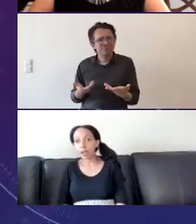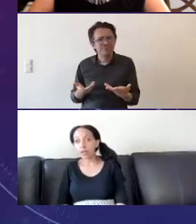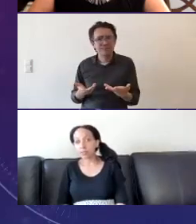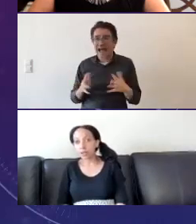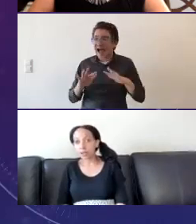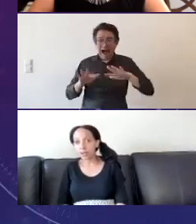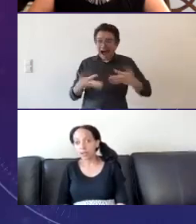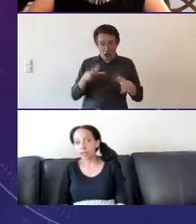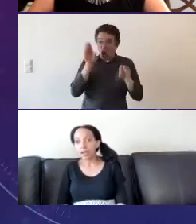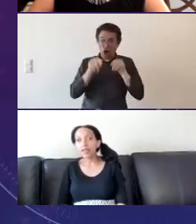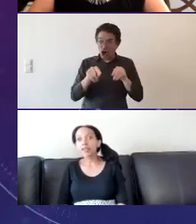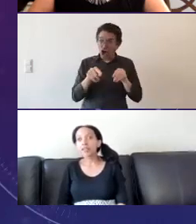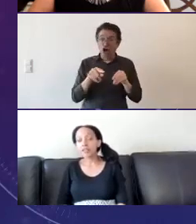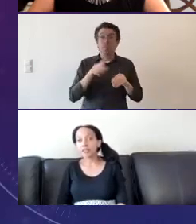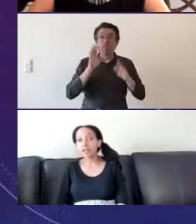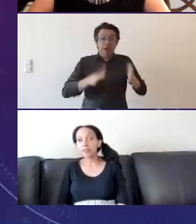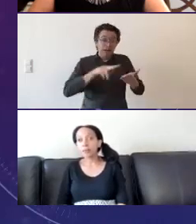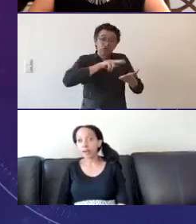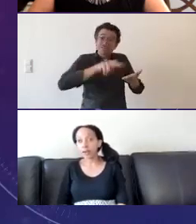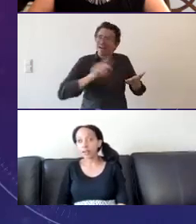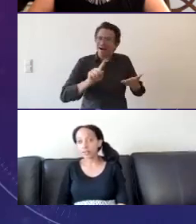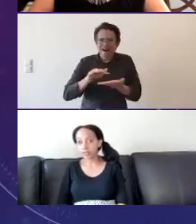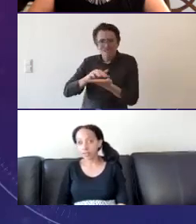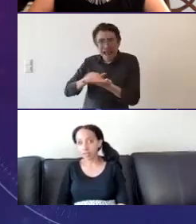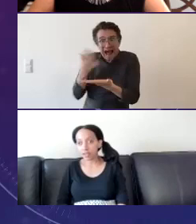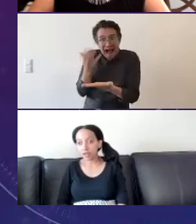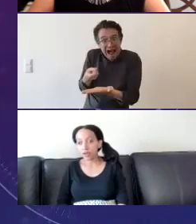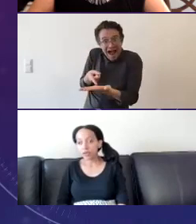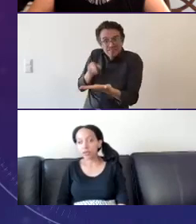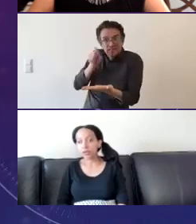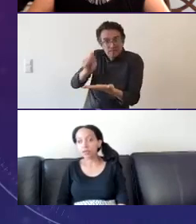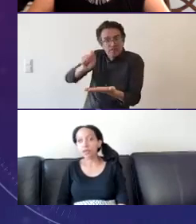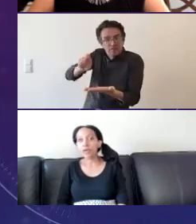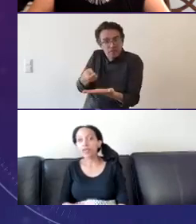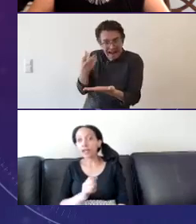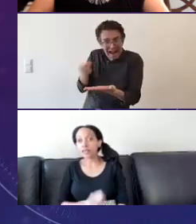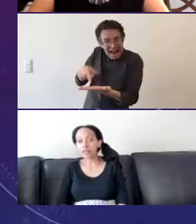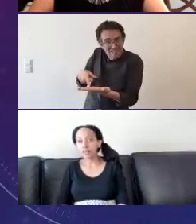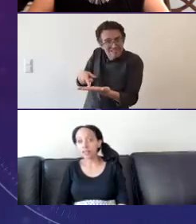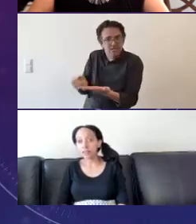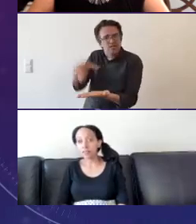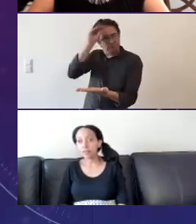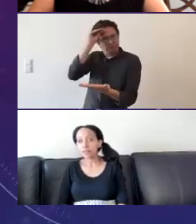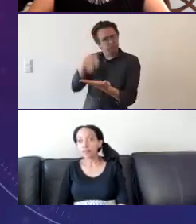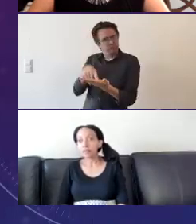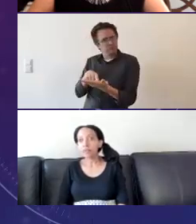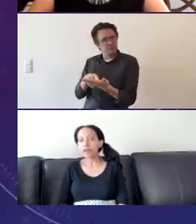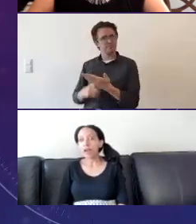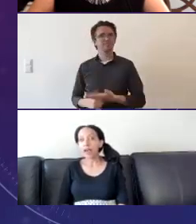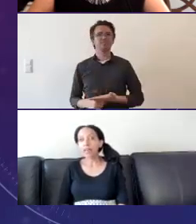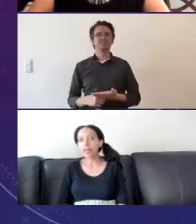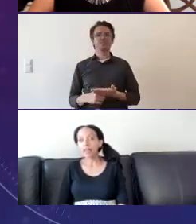community is increasing Braille literacy through lessons and there are some